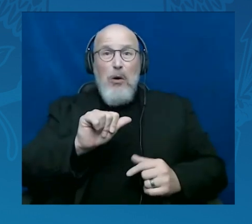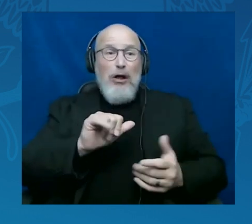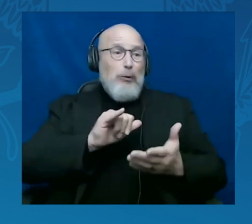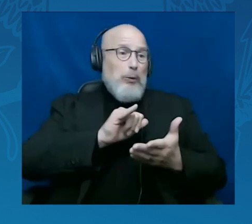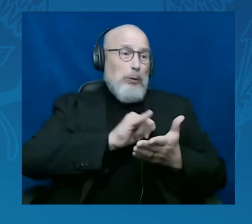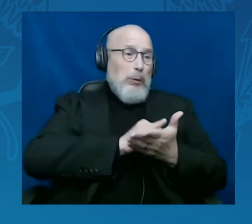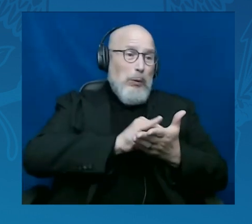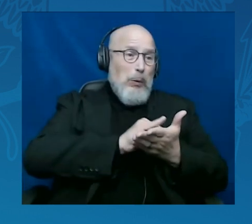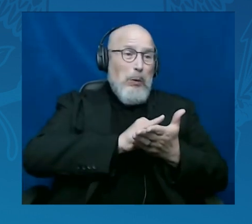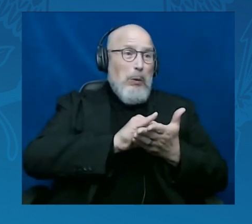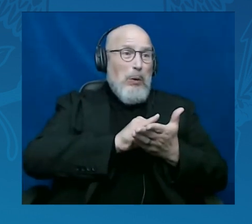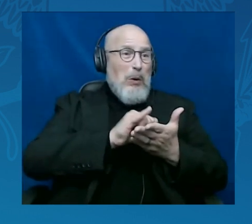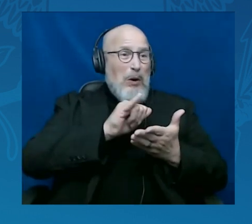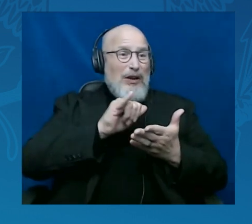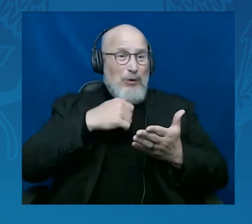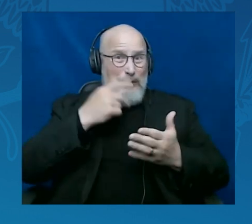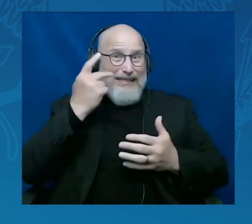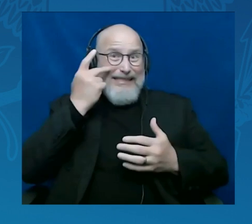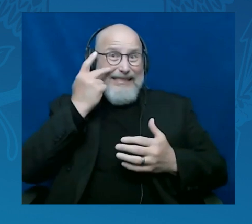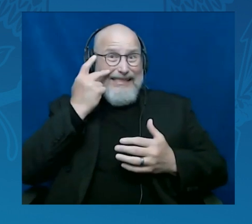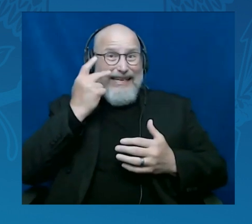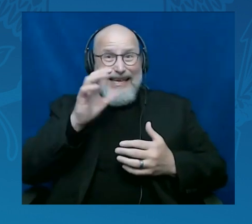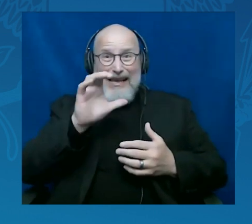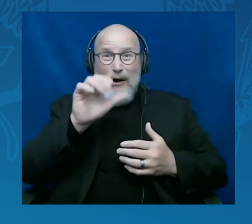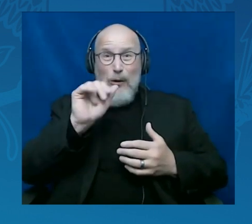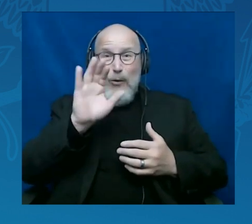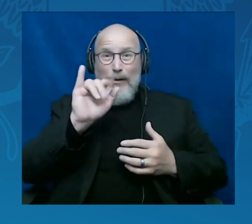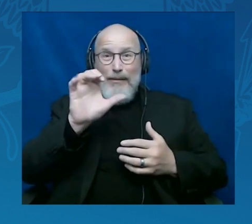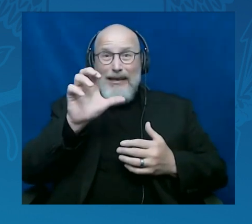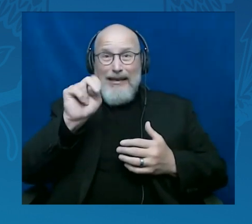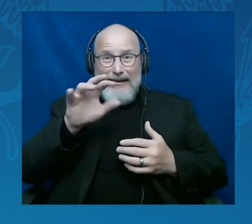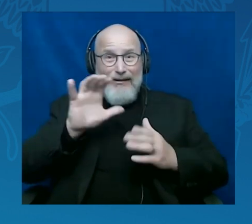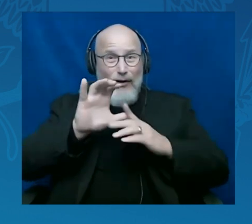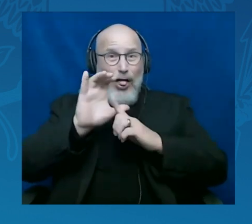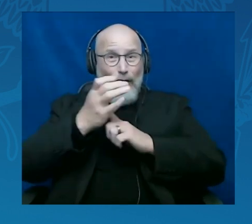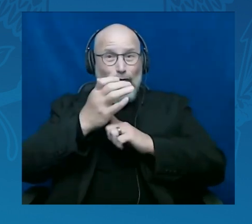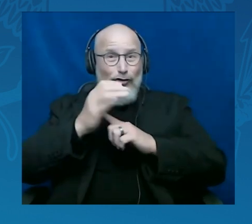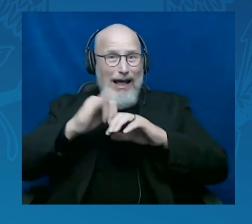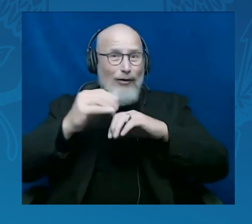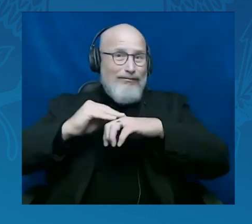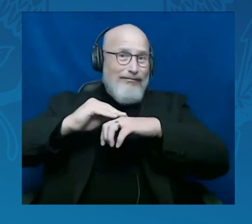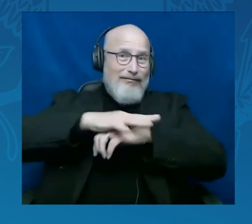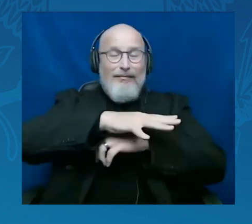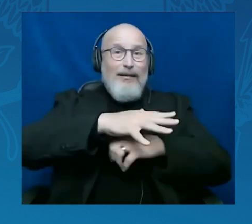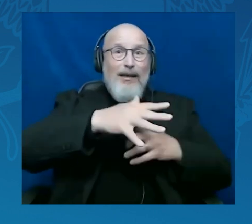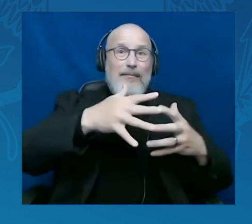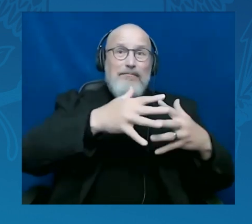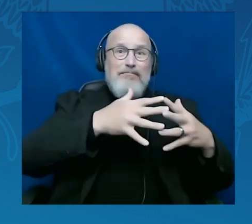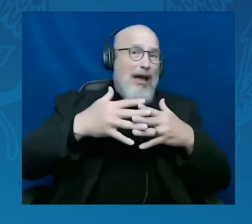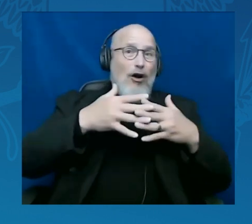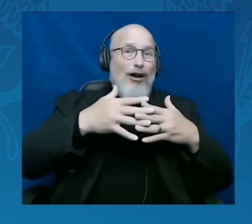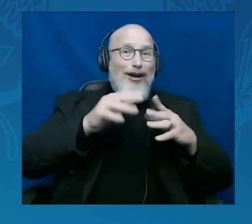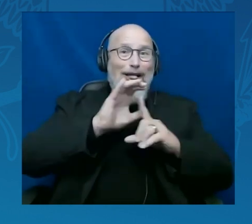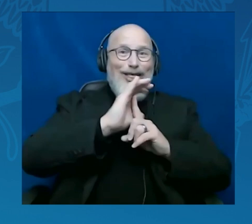has become a meaningful part of American culture. And we are all grateful for that.